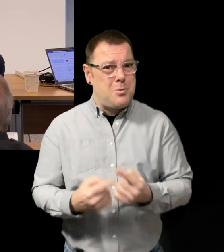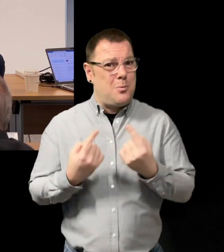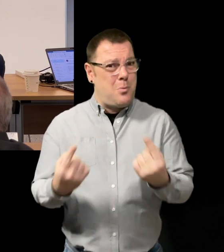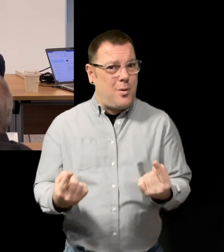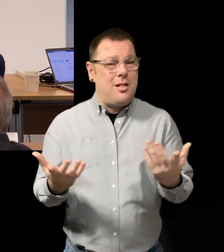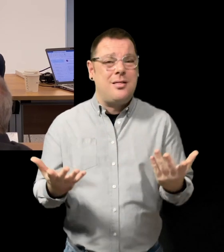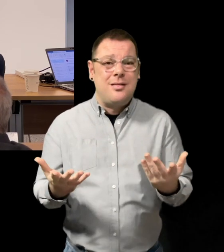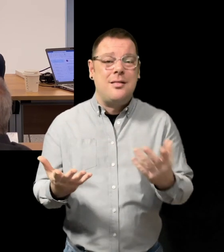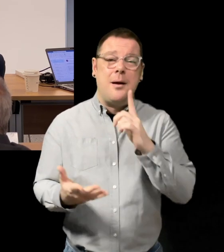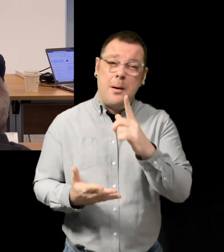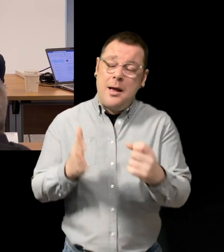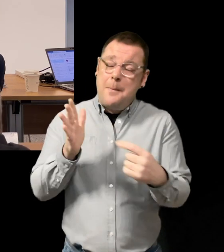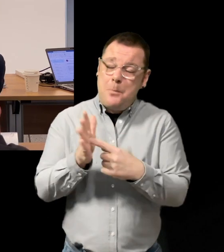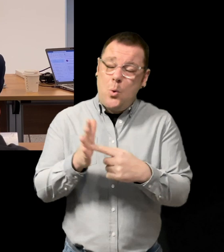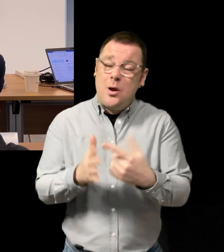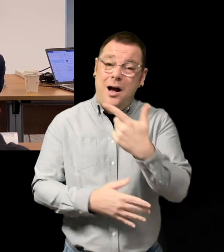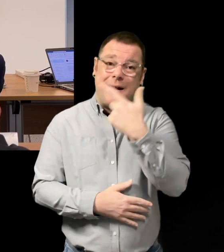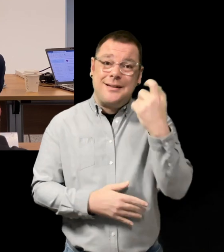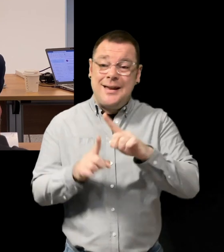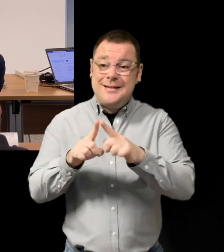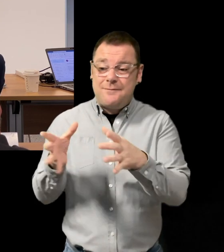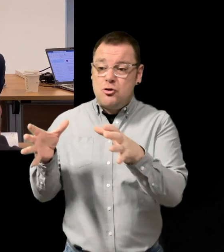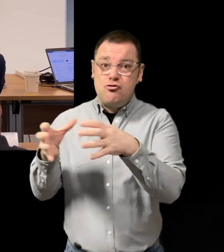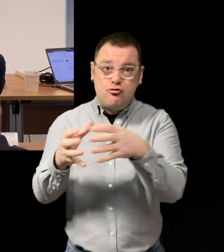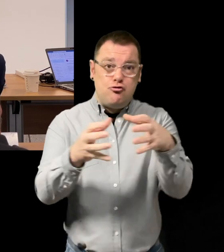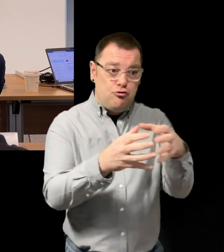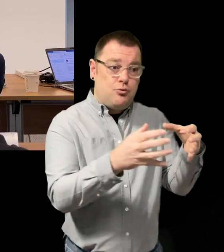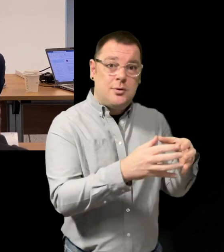It is important that we understand what different groups and individuals